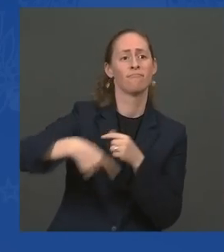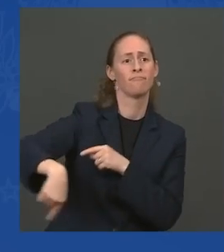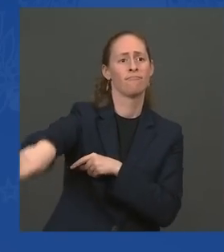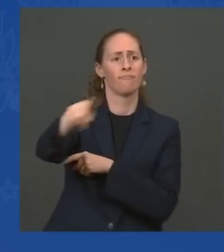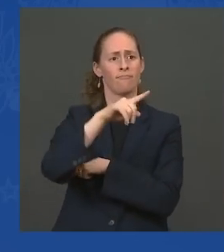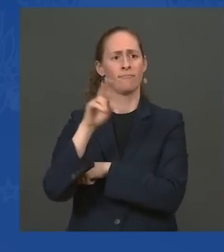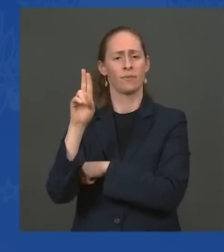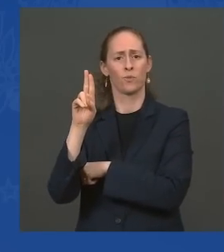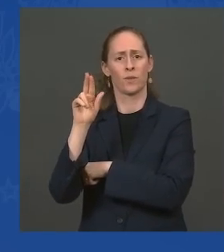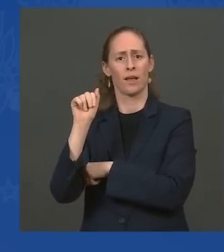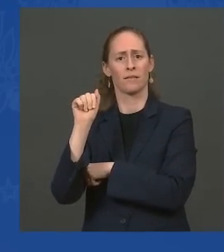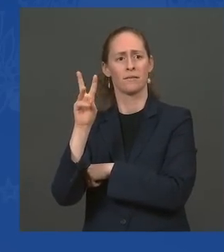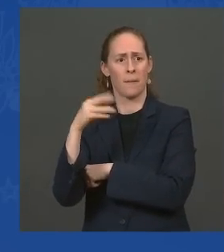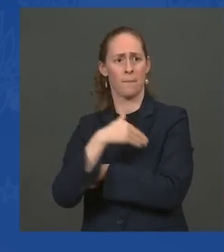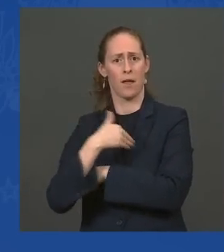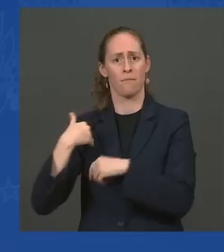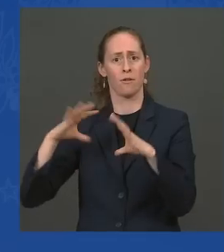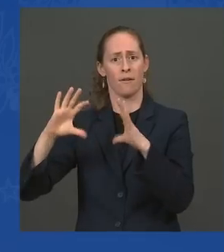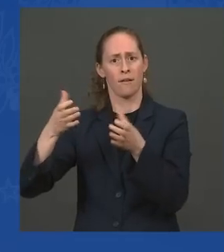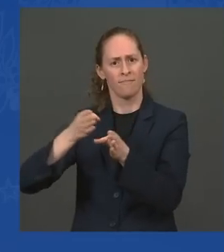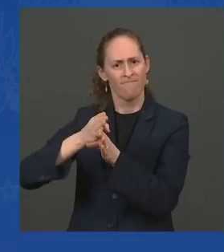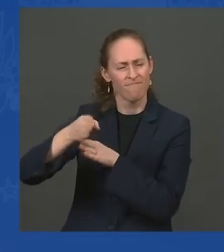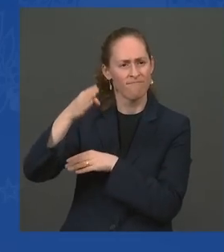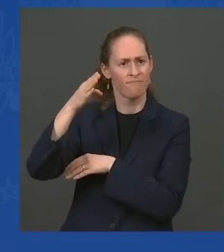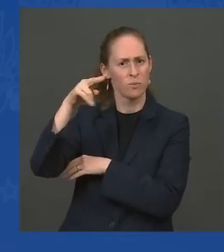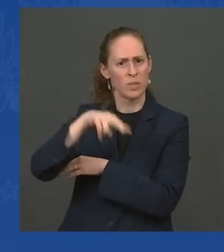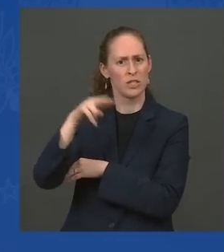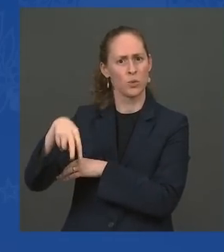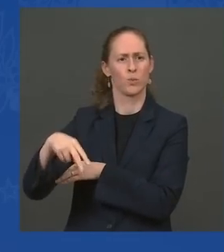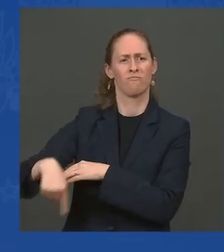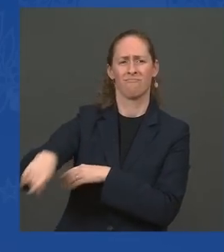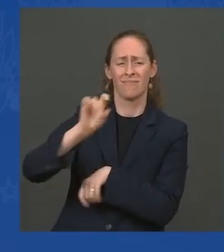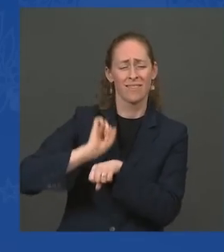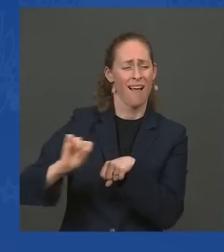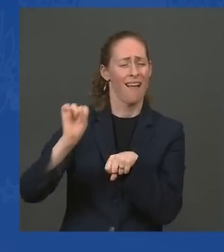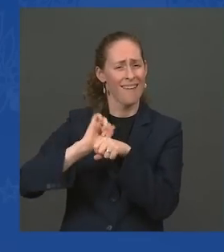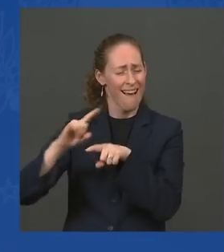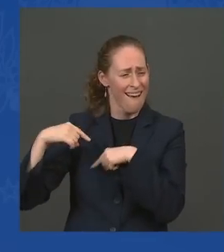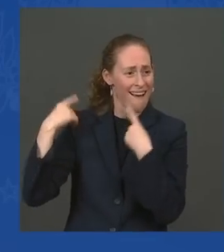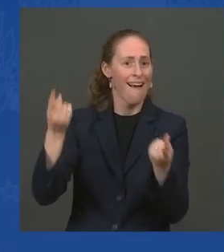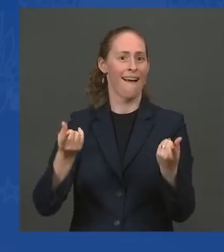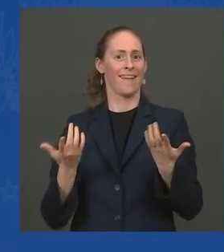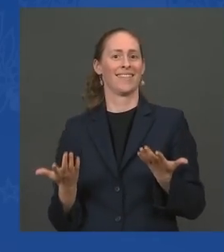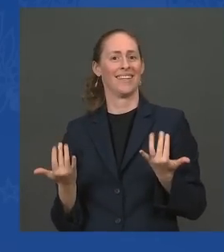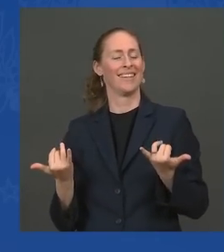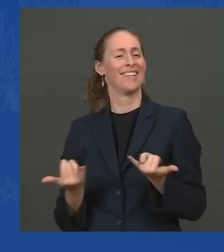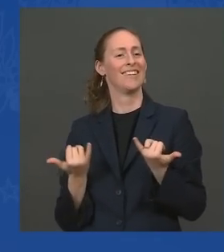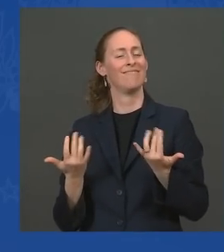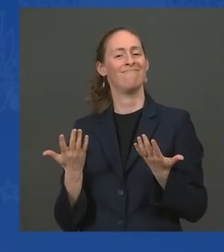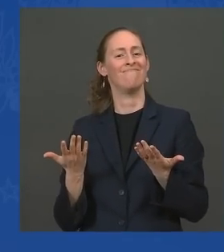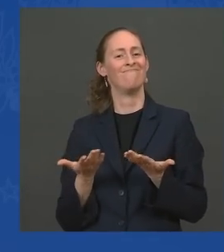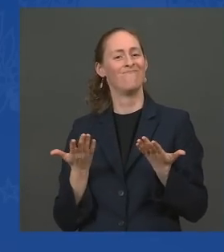who worked so hard to get us all here today for this moment. Most of all, I'd like to thank President Joe Biden.